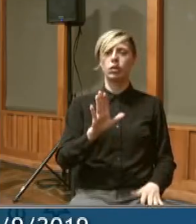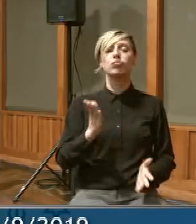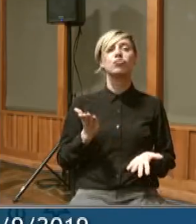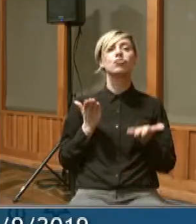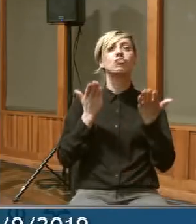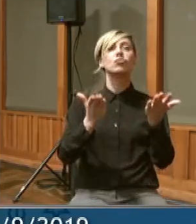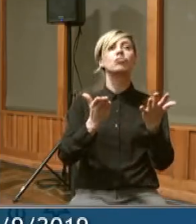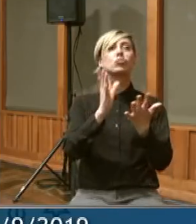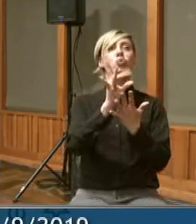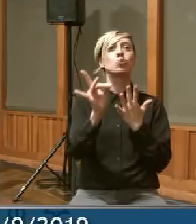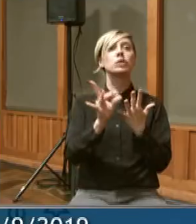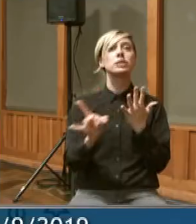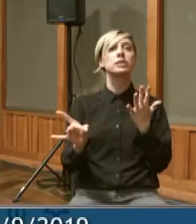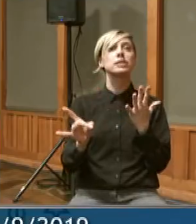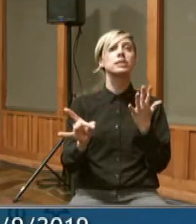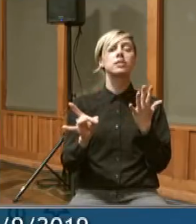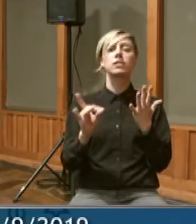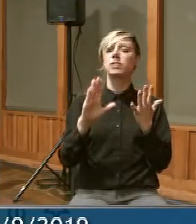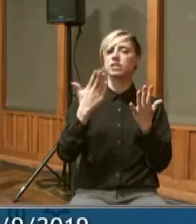FINALLY, I WOULD LIKE TO QUESTION THE FALSE CHOICES THAT